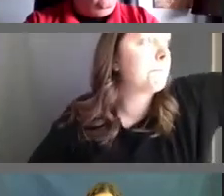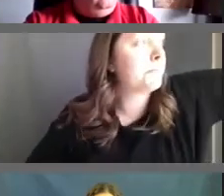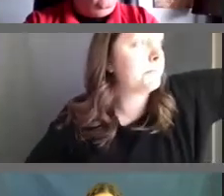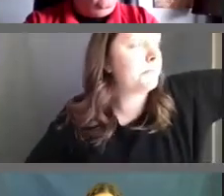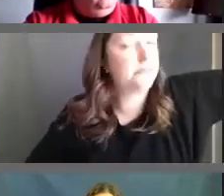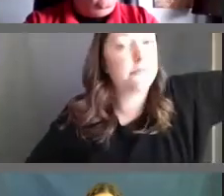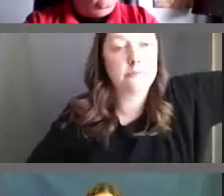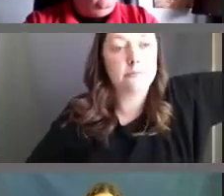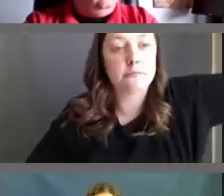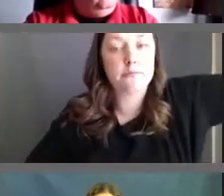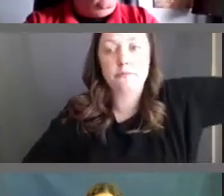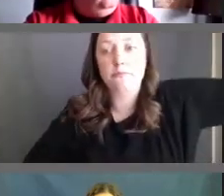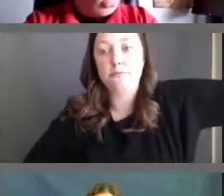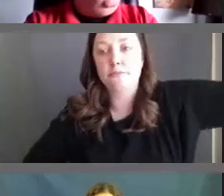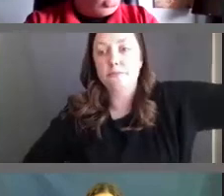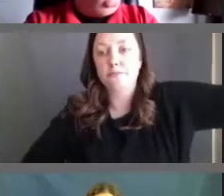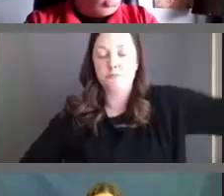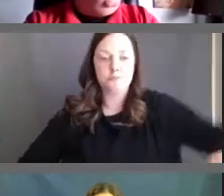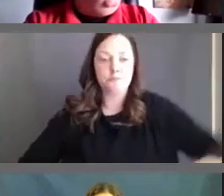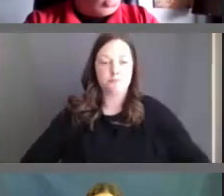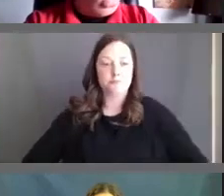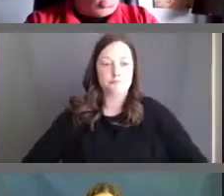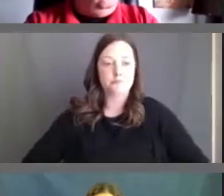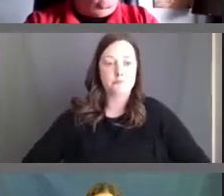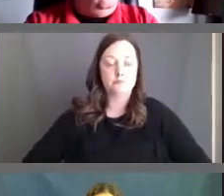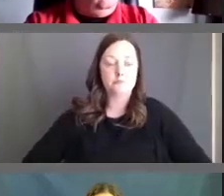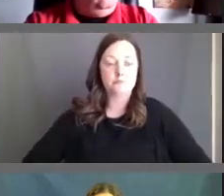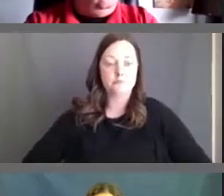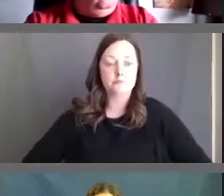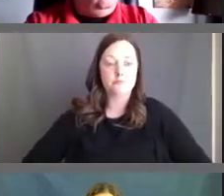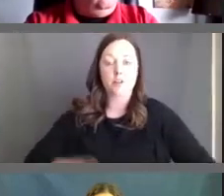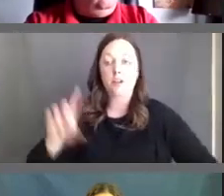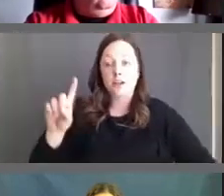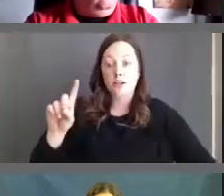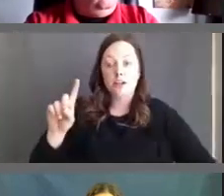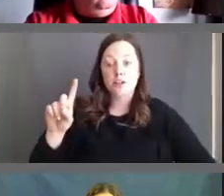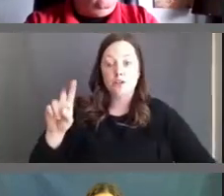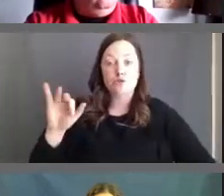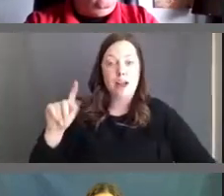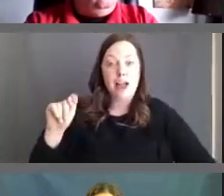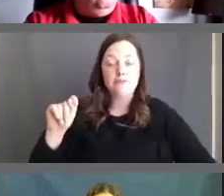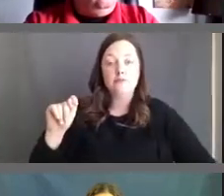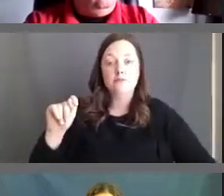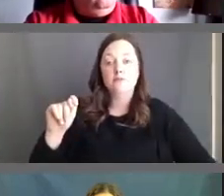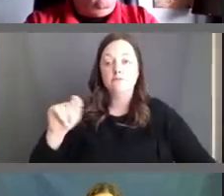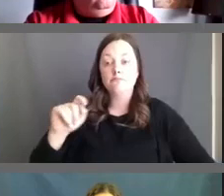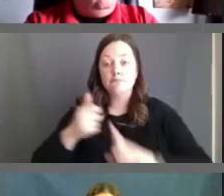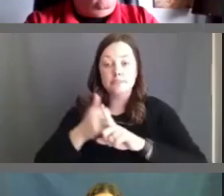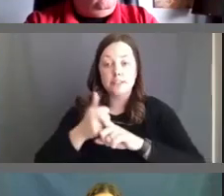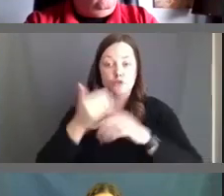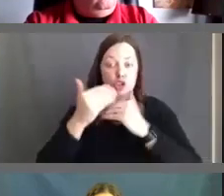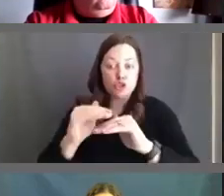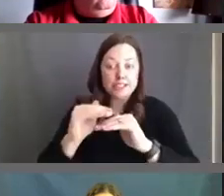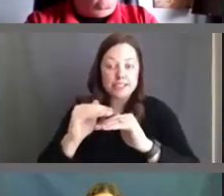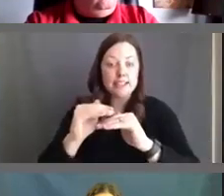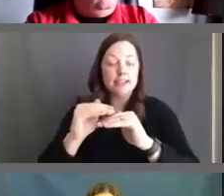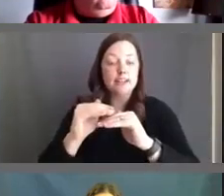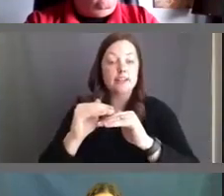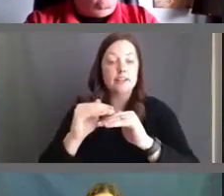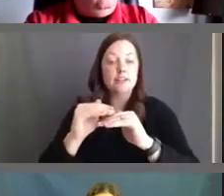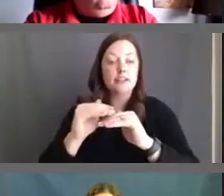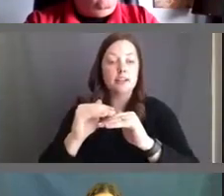Now they can hit save and it will update and save that most recent.